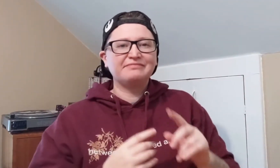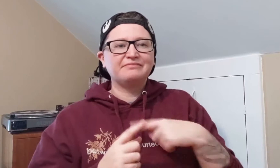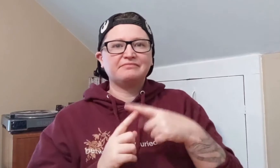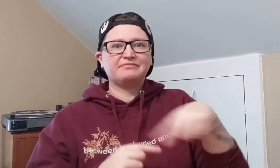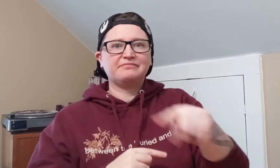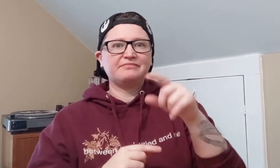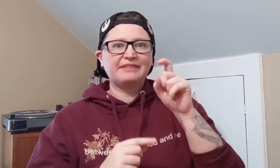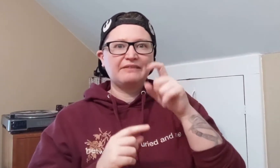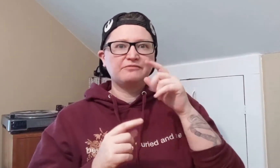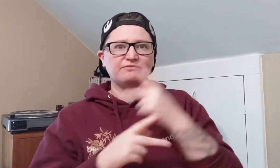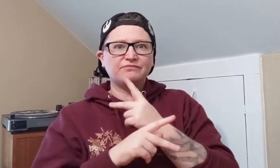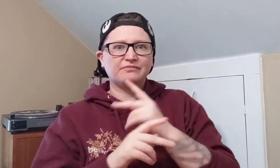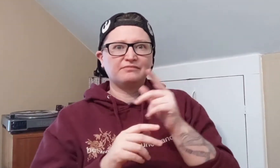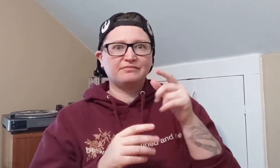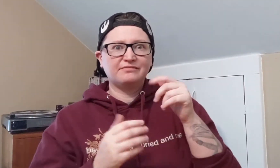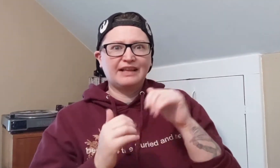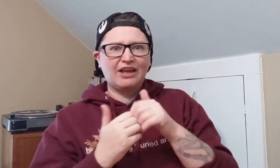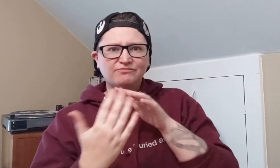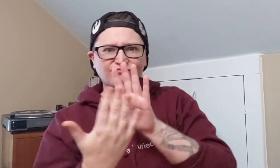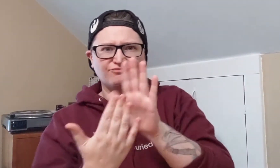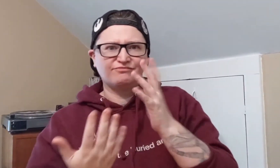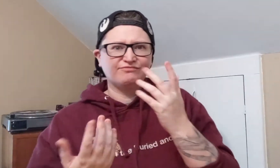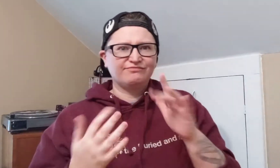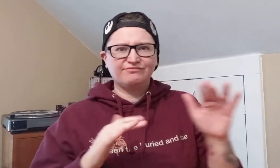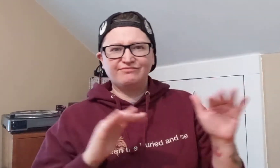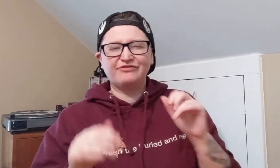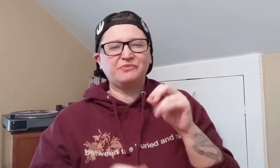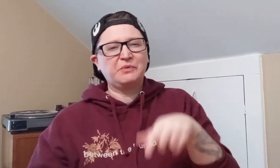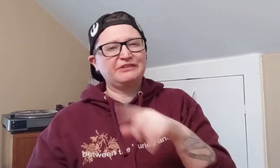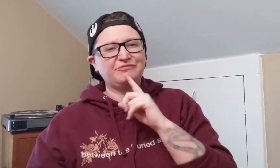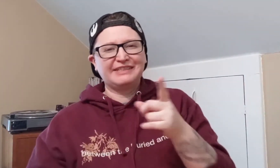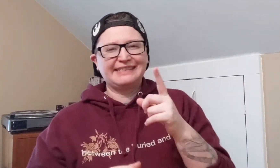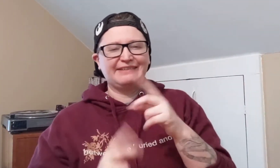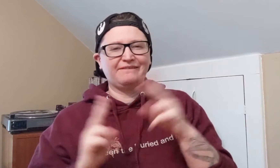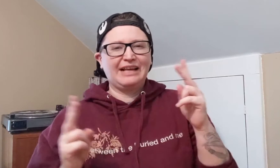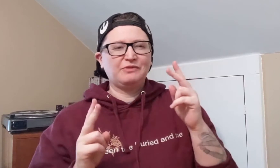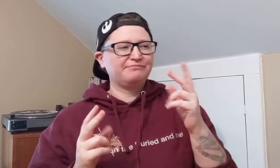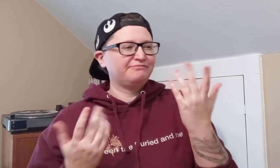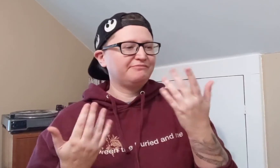and collaborating and you also have to figure out you know how to face different situations